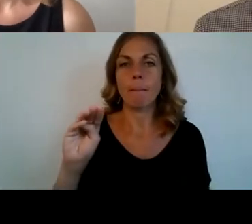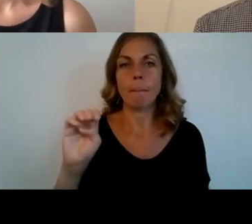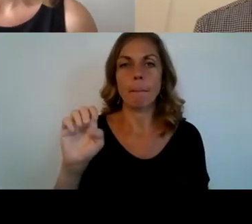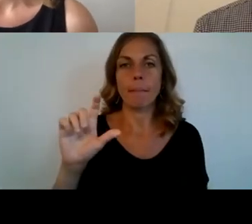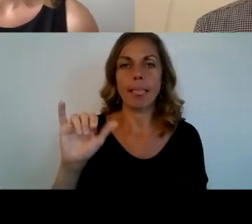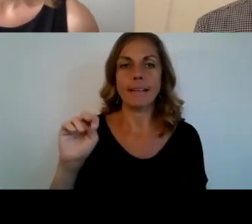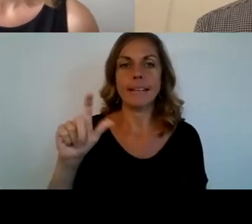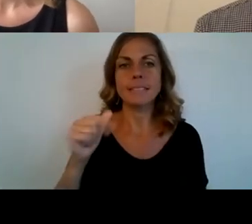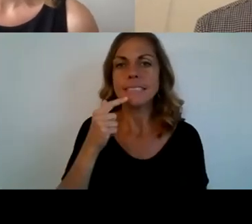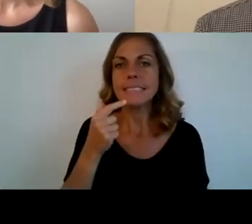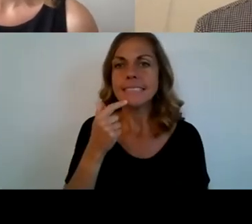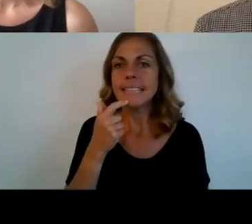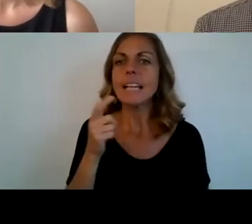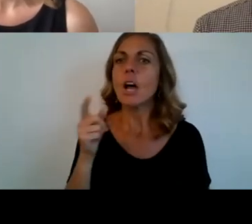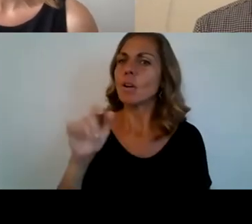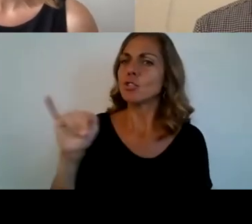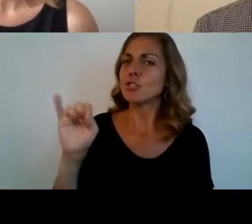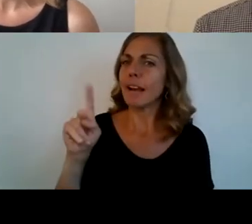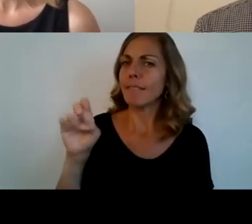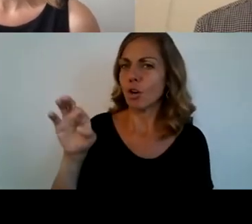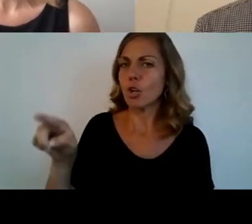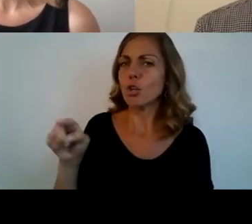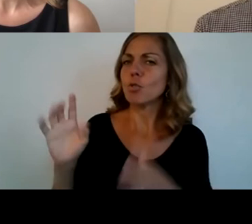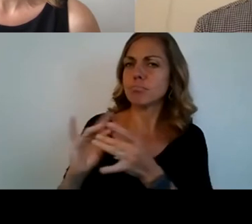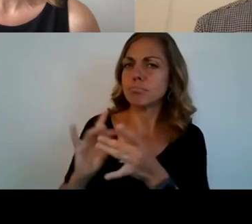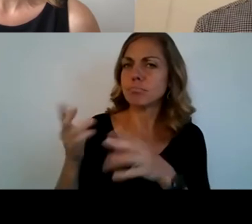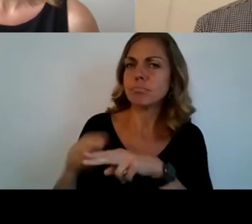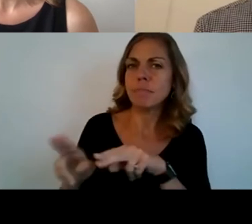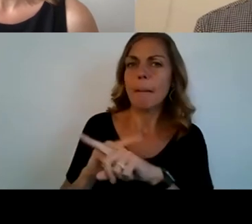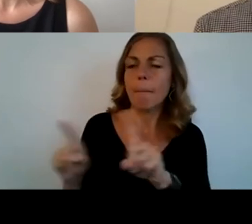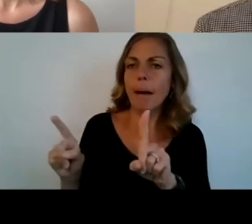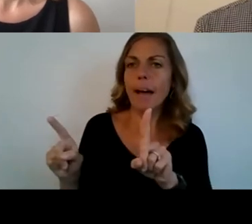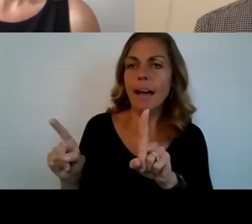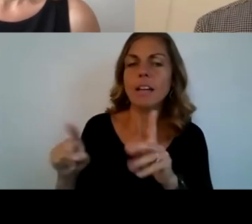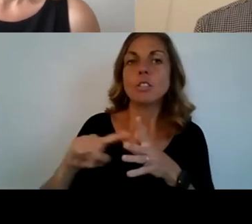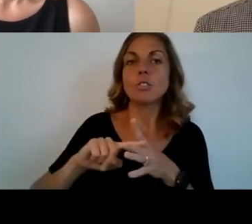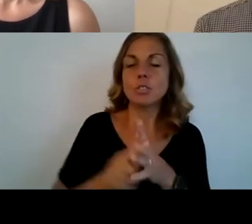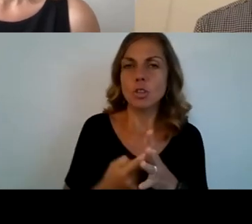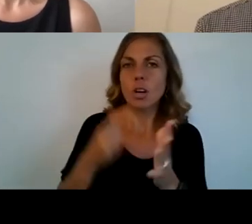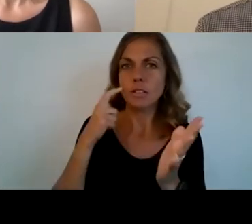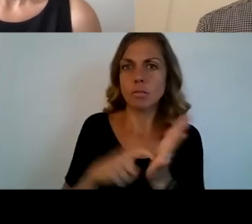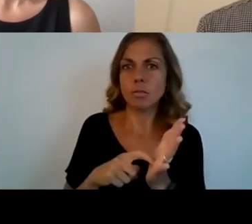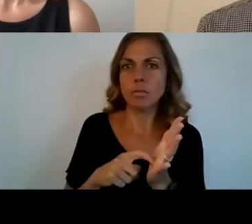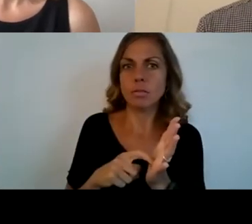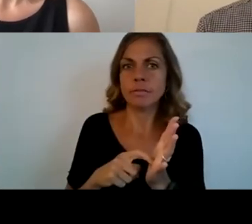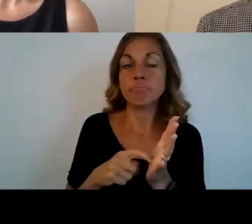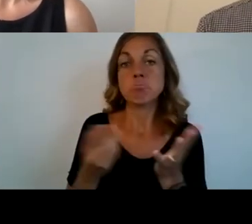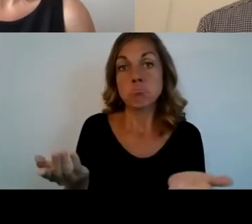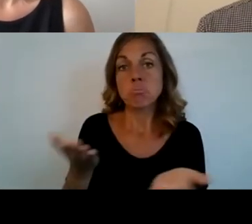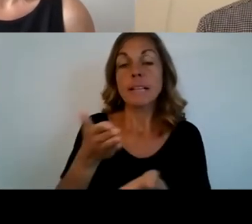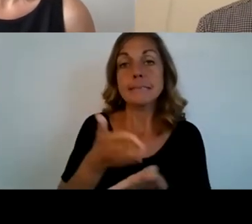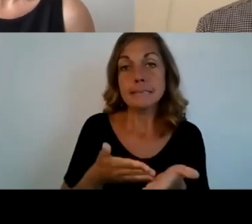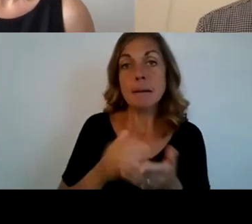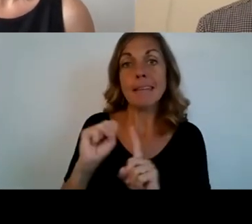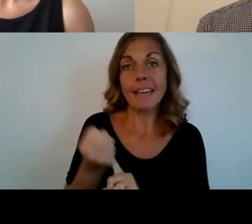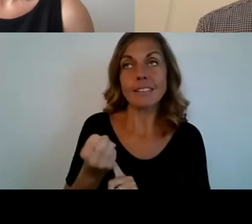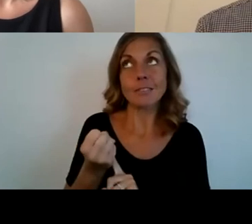That starting to see that in some cases, as often its case when there's some kind of a